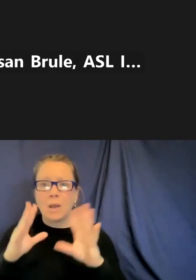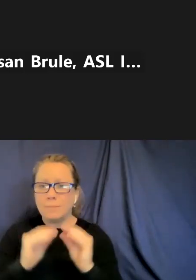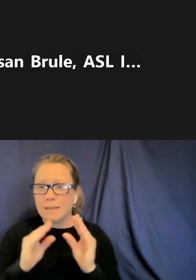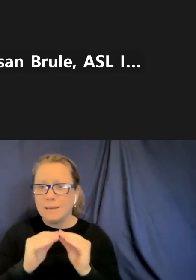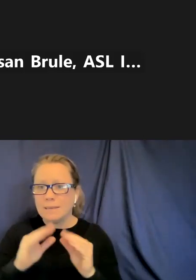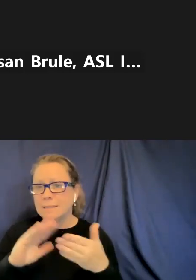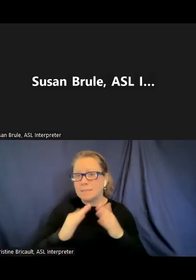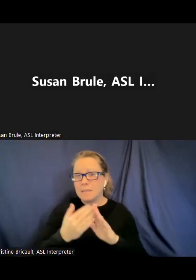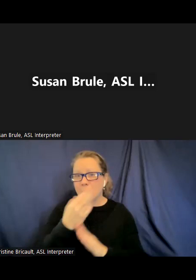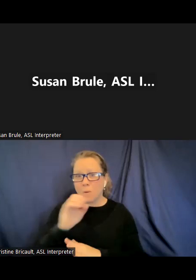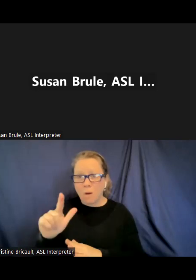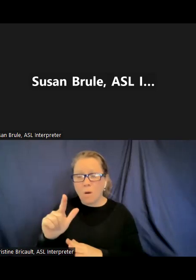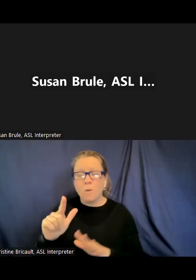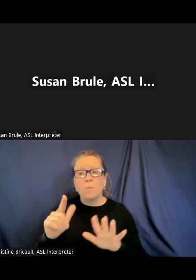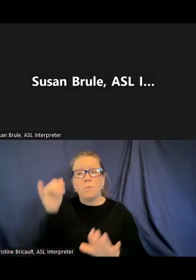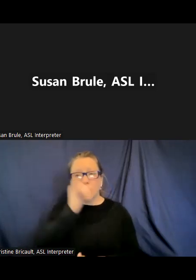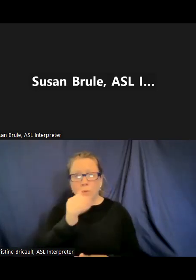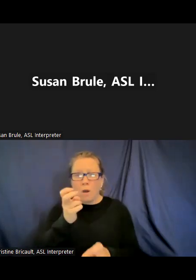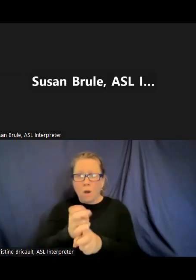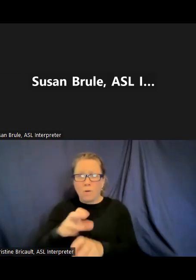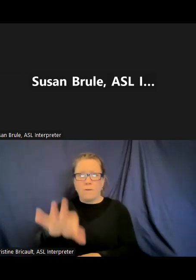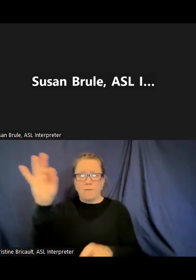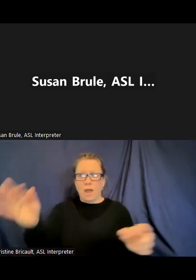It can be really hard to find an accessible venue. Find one.